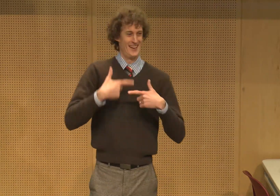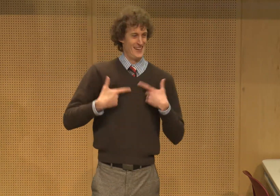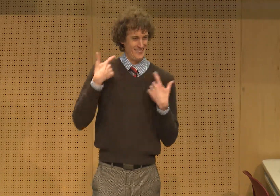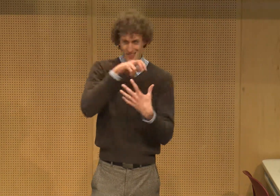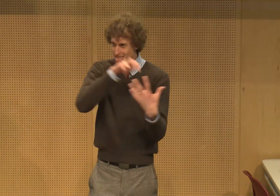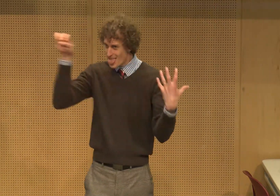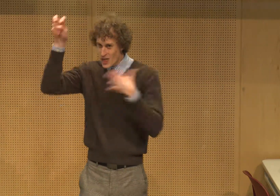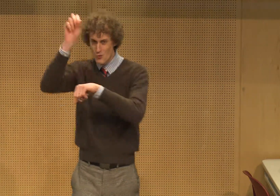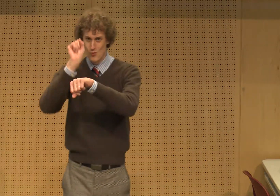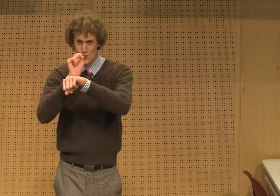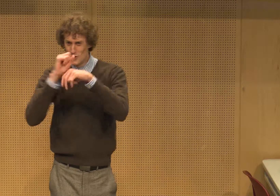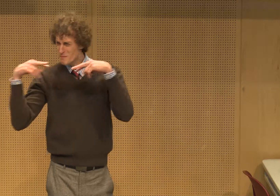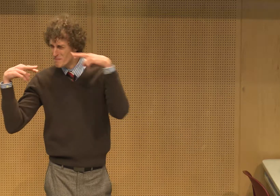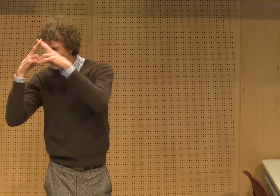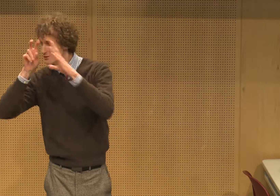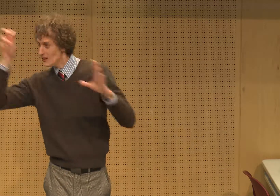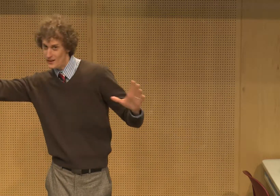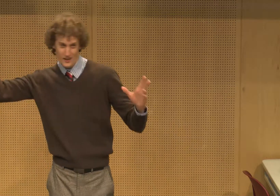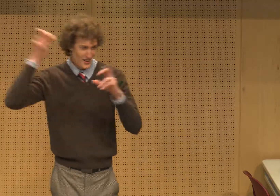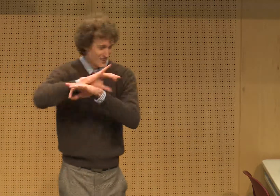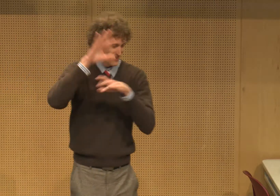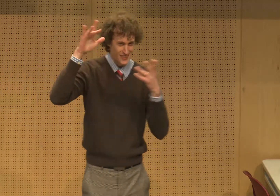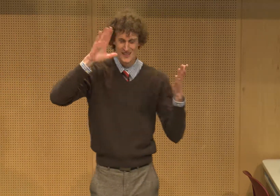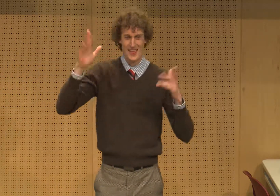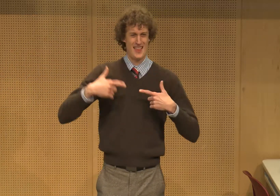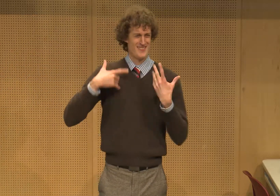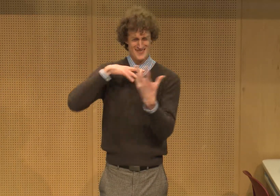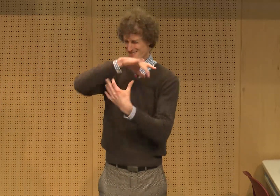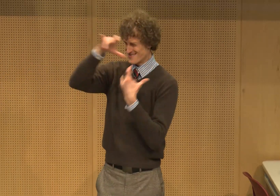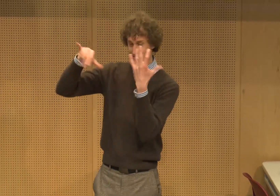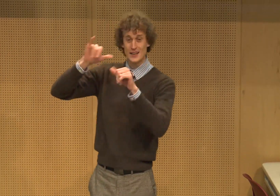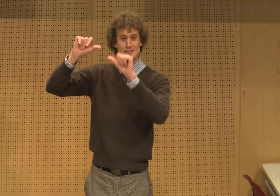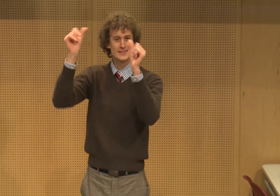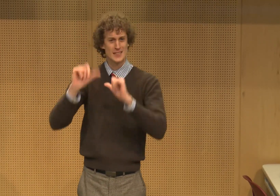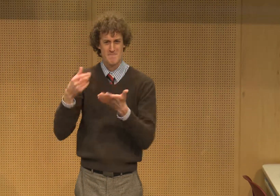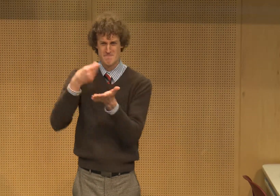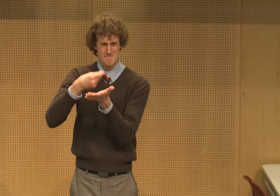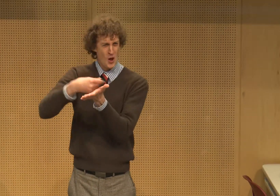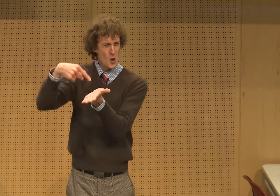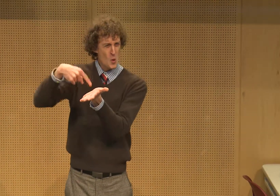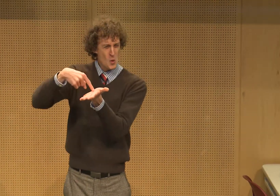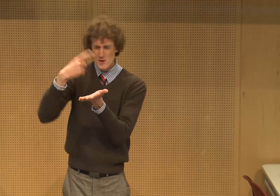So I was just fascinated having, you know, he traveled all over the world,